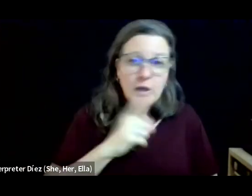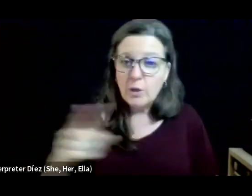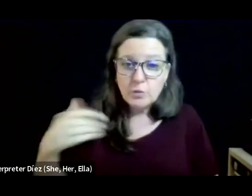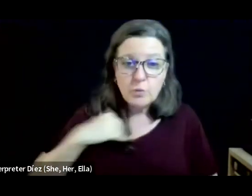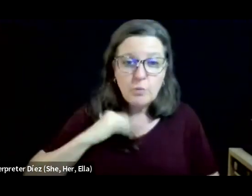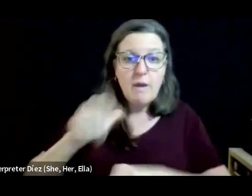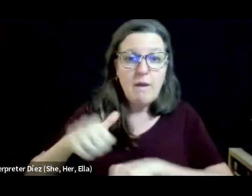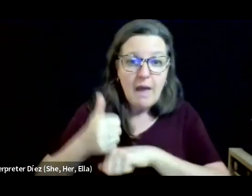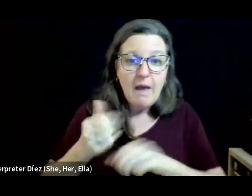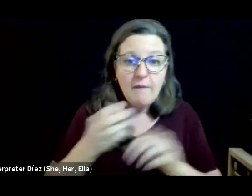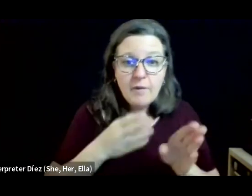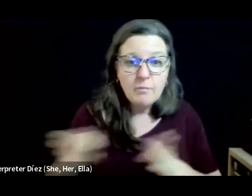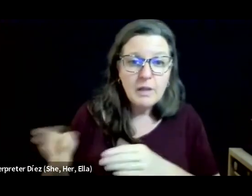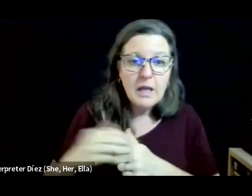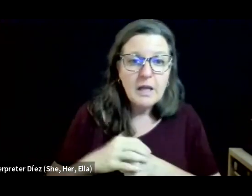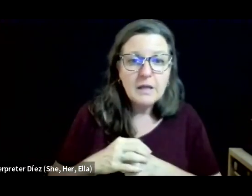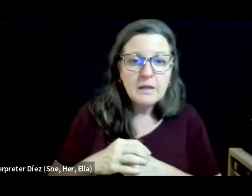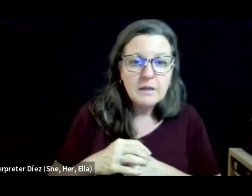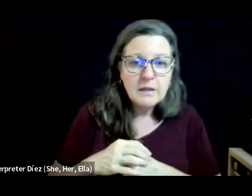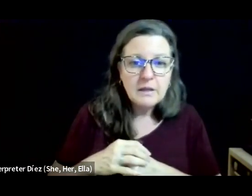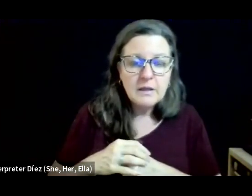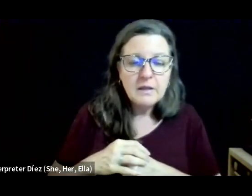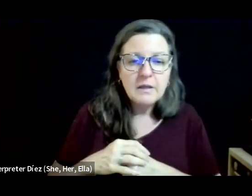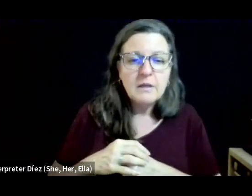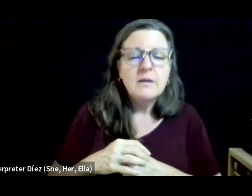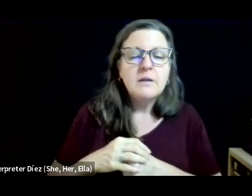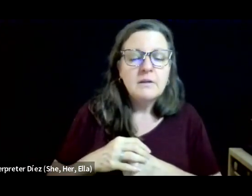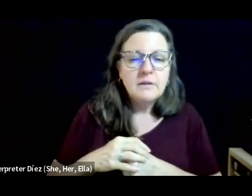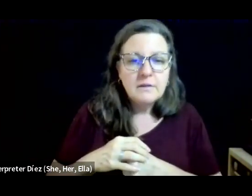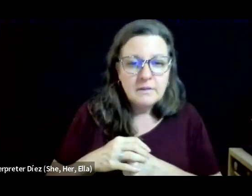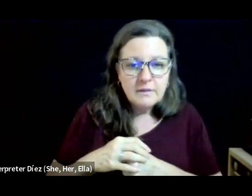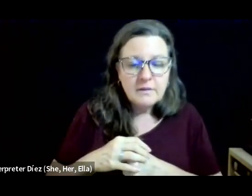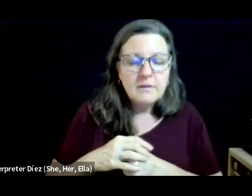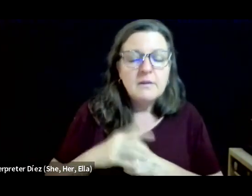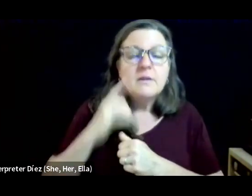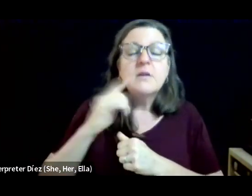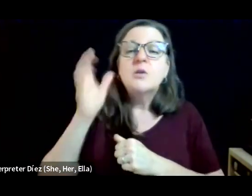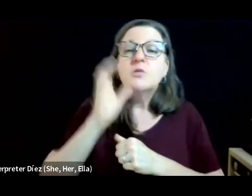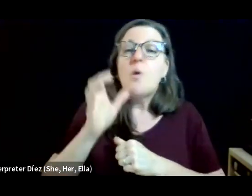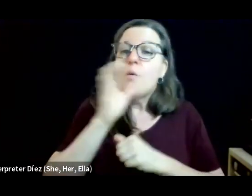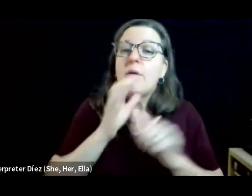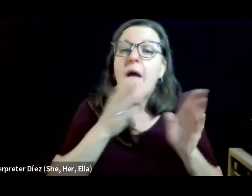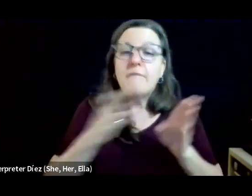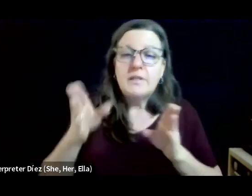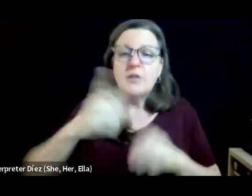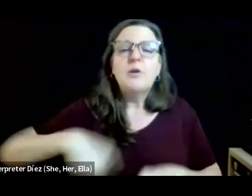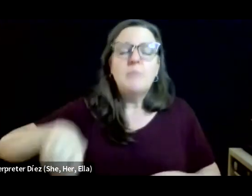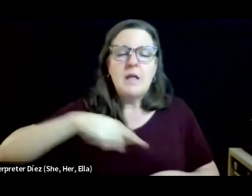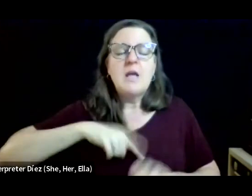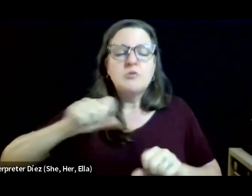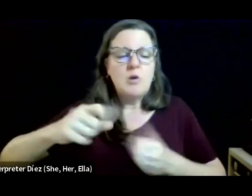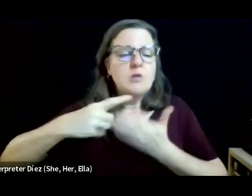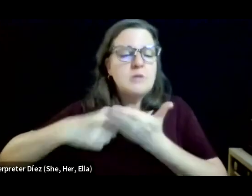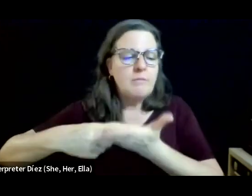So the-the cafeteria plans are something we can discuss in detail later if they're in development,